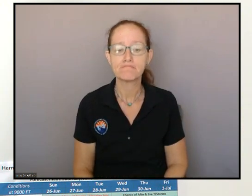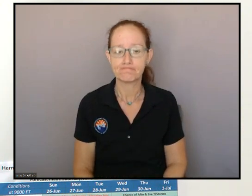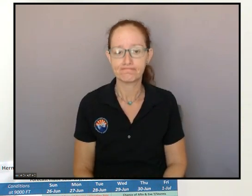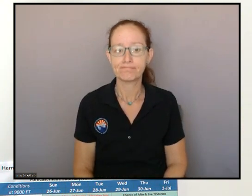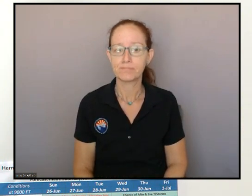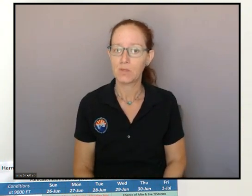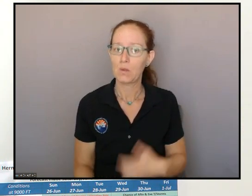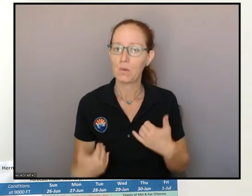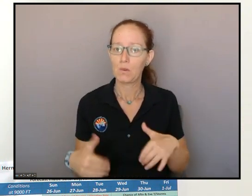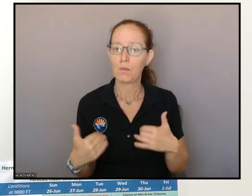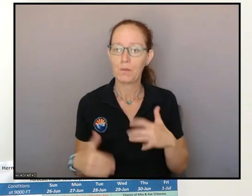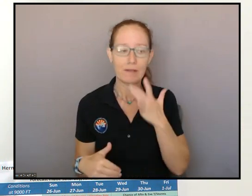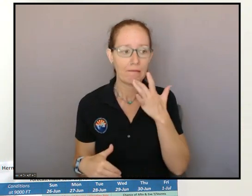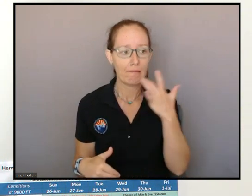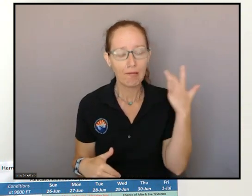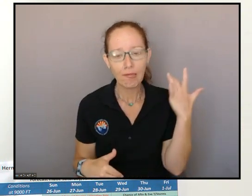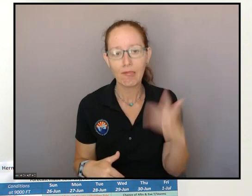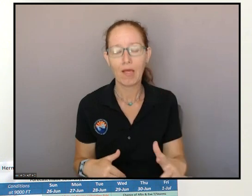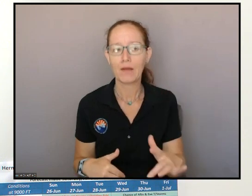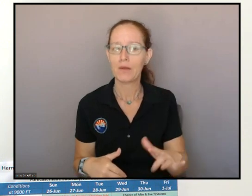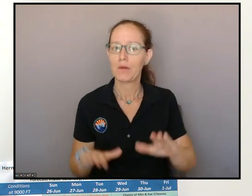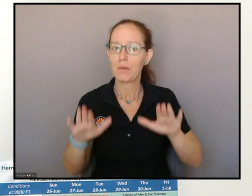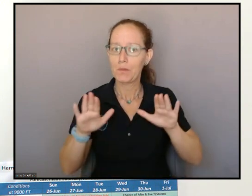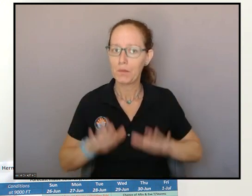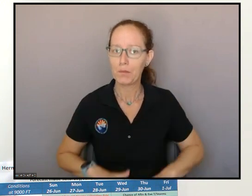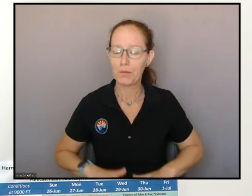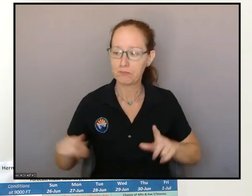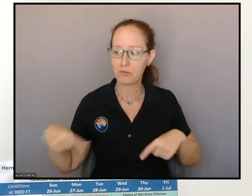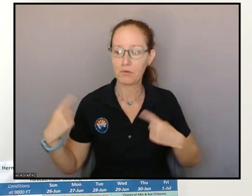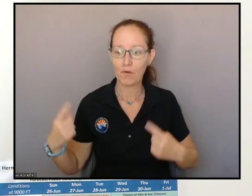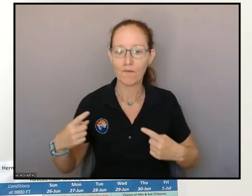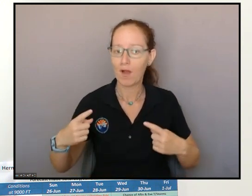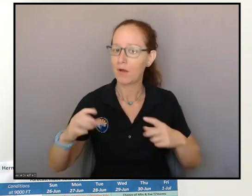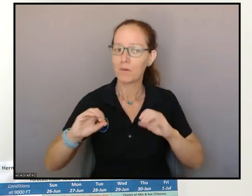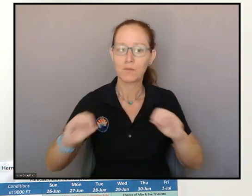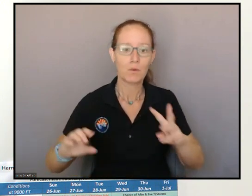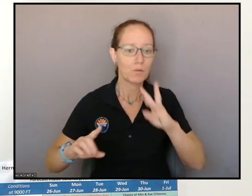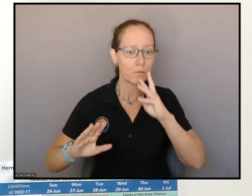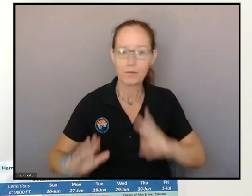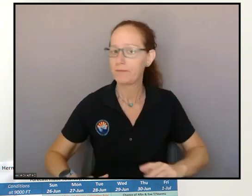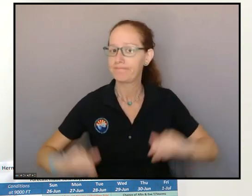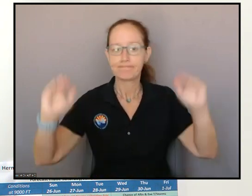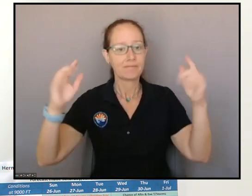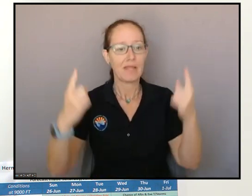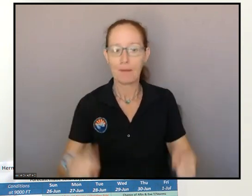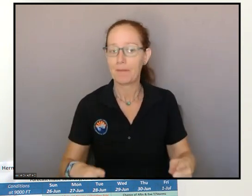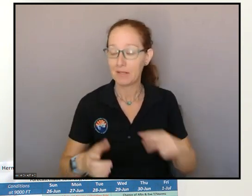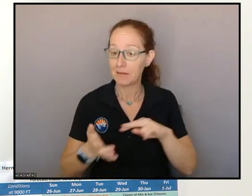we have not seen any flooding that has occurred. It doesn't mean it can't happen in the future, but the way this rain